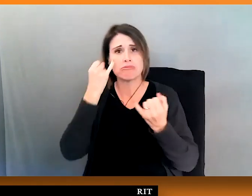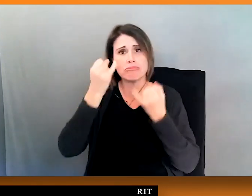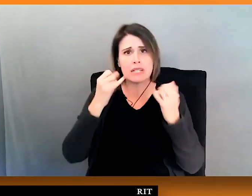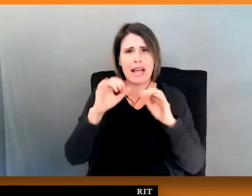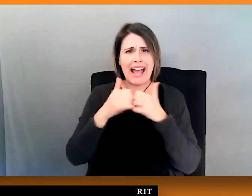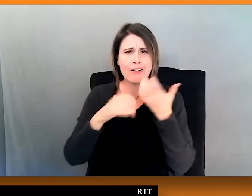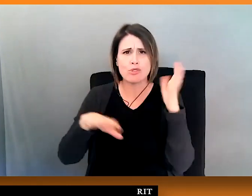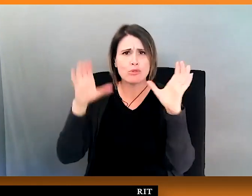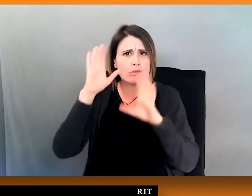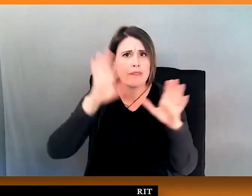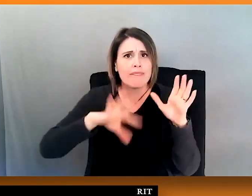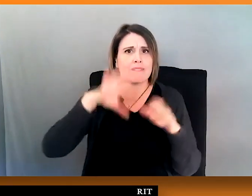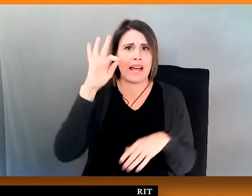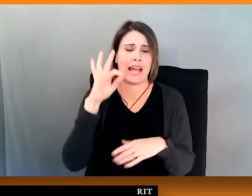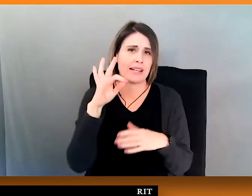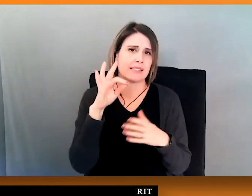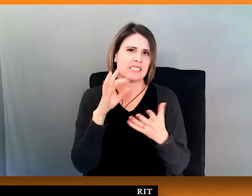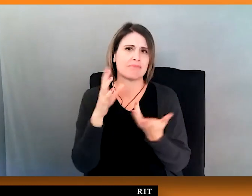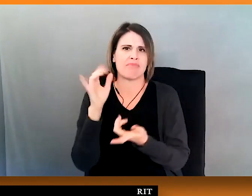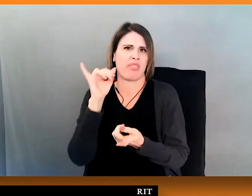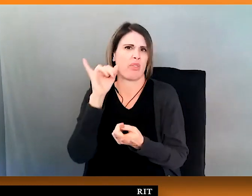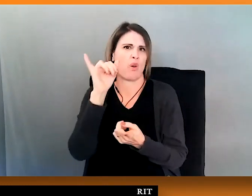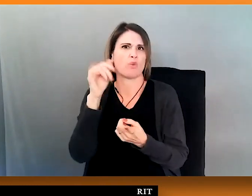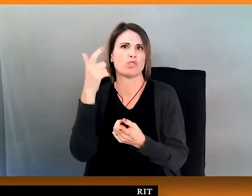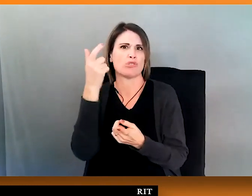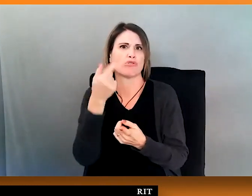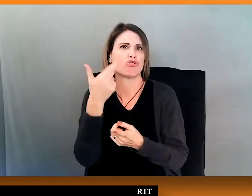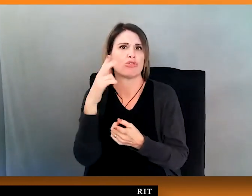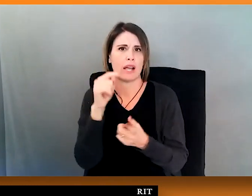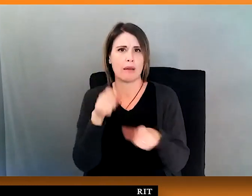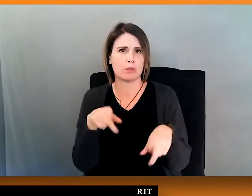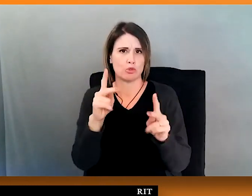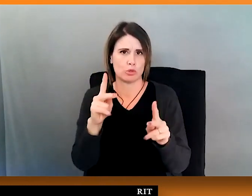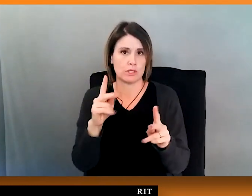before we dive into a live demo of GrantForward.